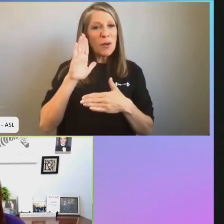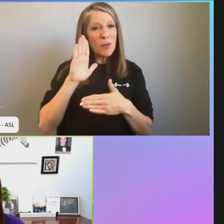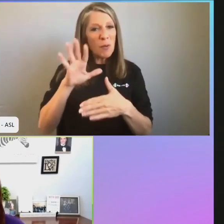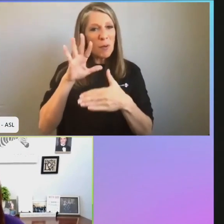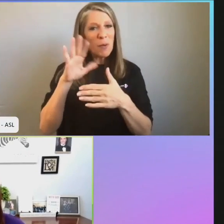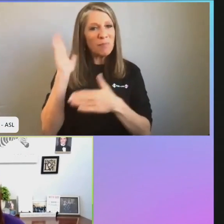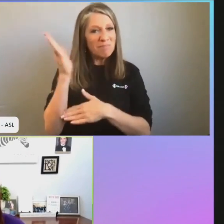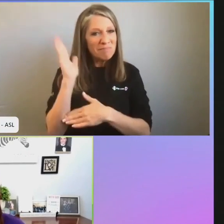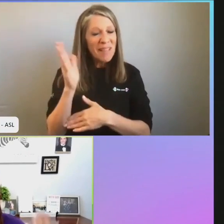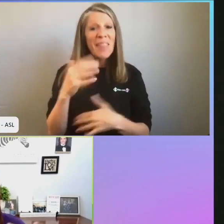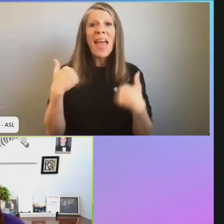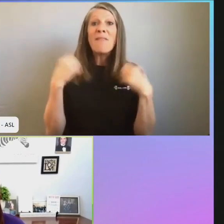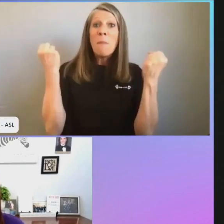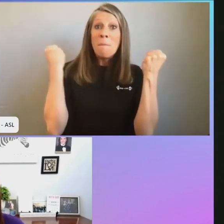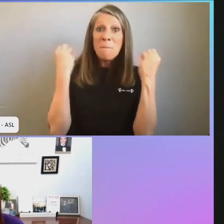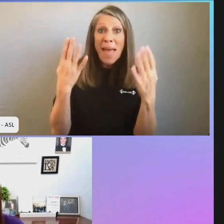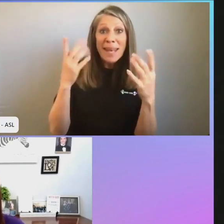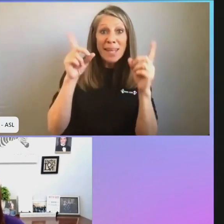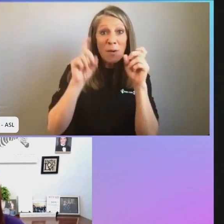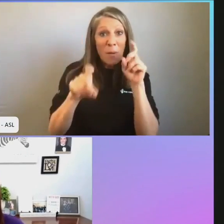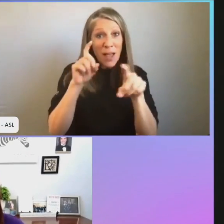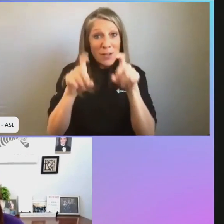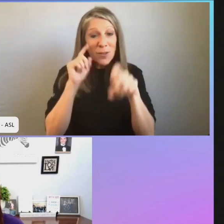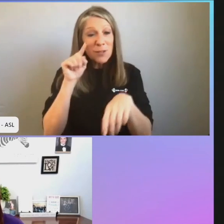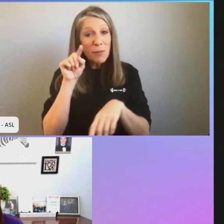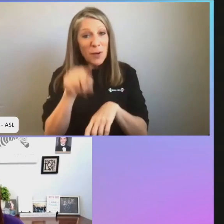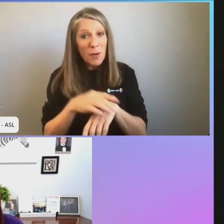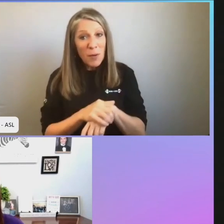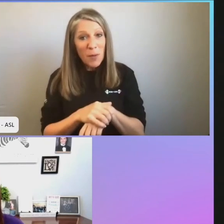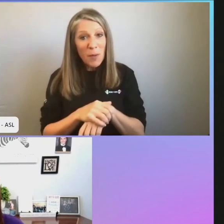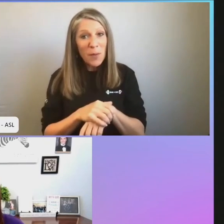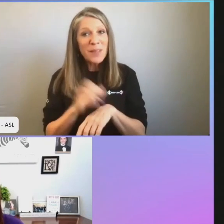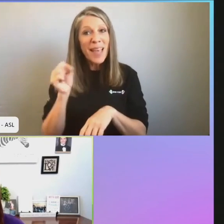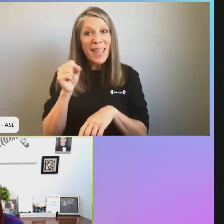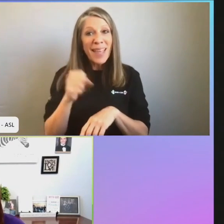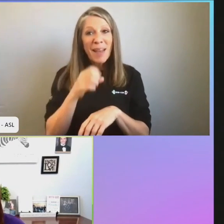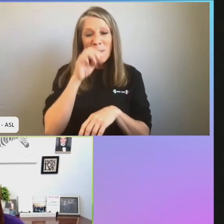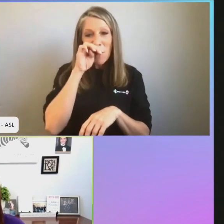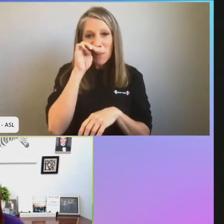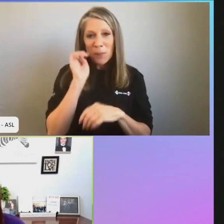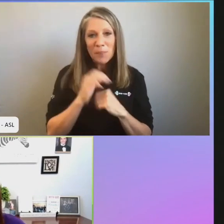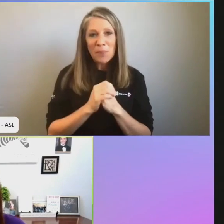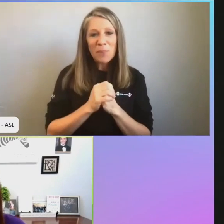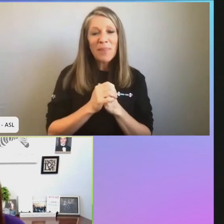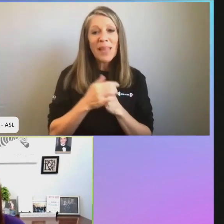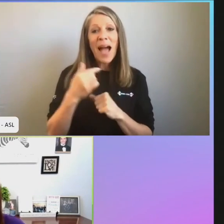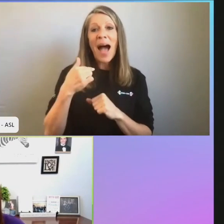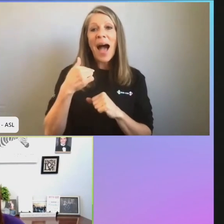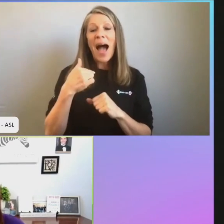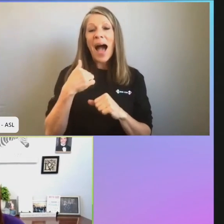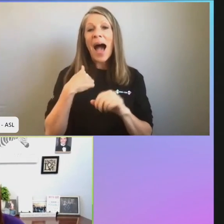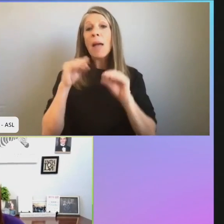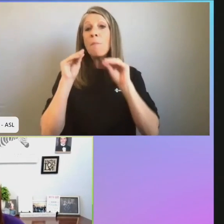[Tracey Long] Thank you so much, Whitney. Our attendees have enjoyed your content as well and have lots of